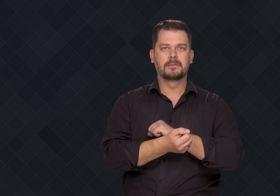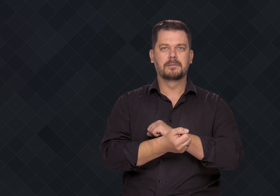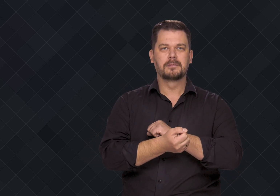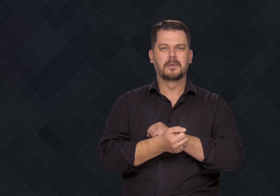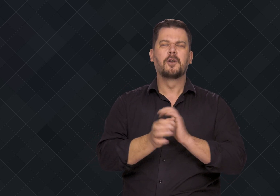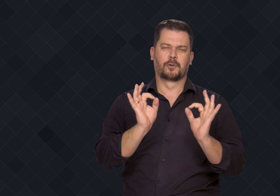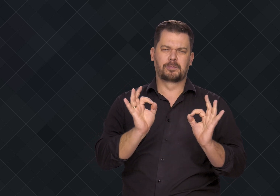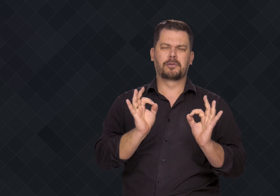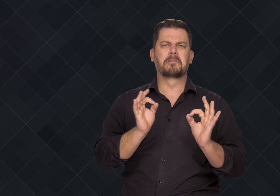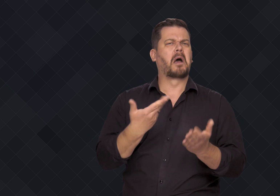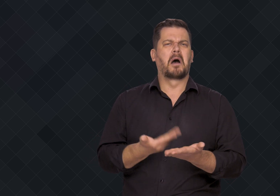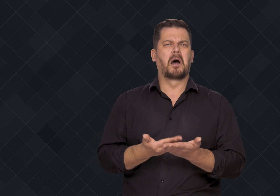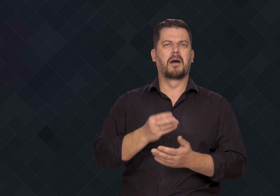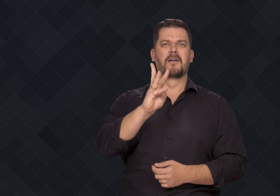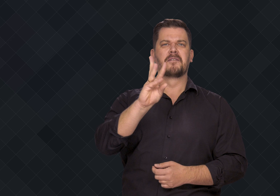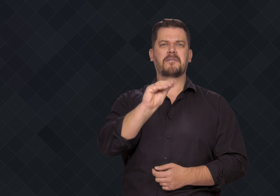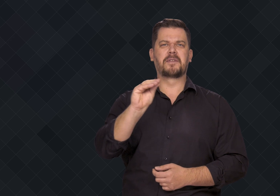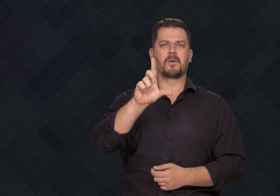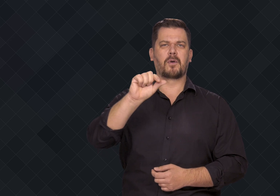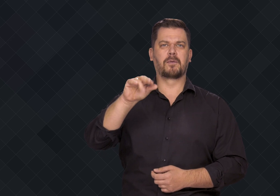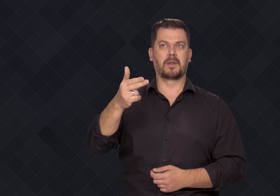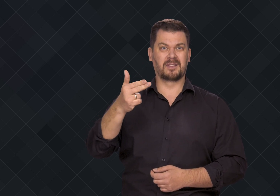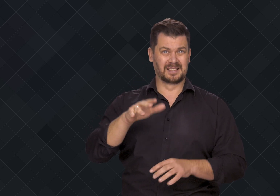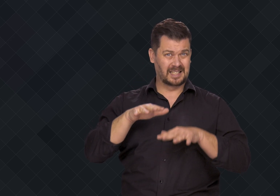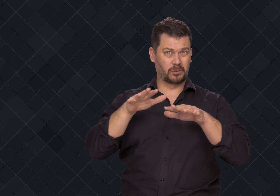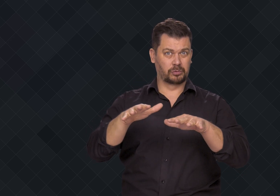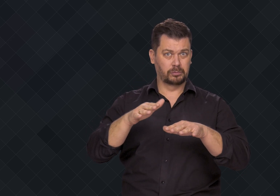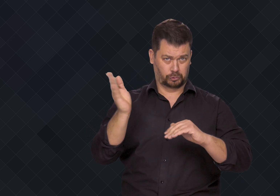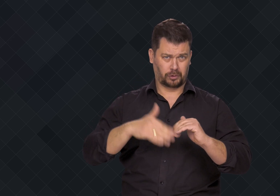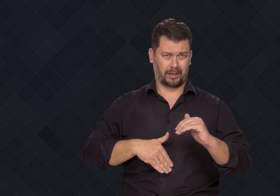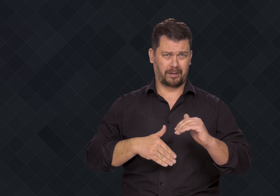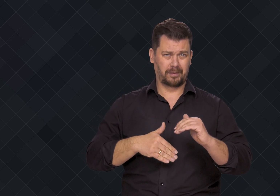Well, why is a high-carb diet so bad then?